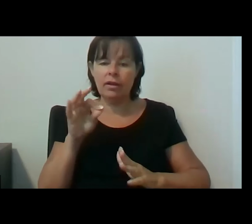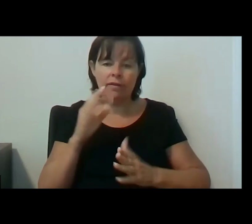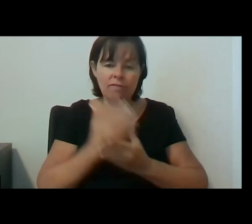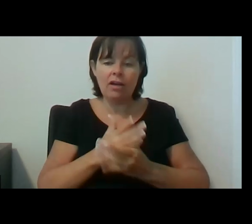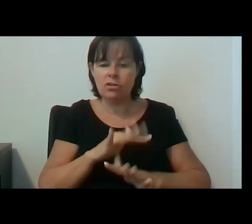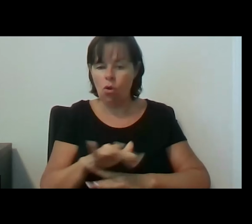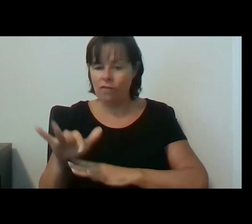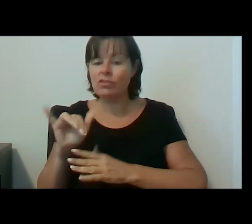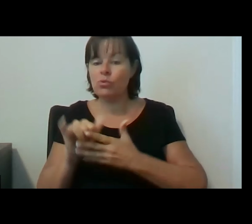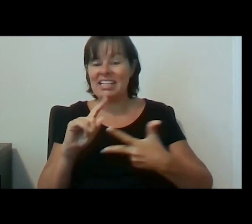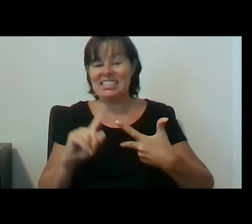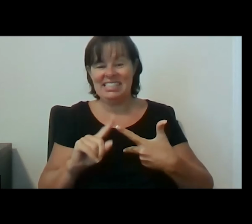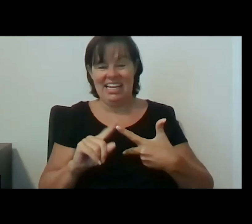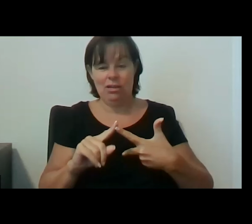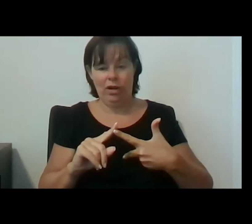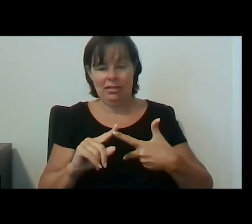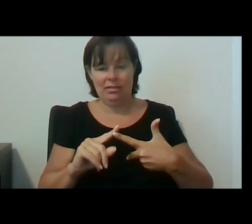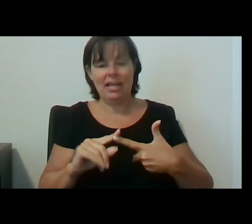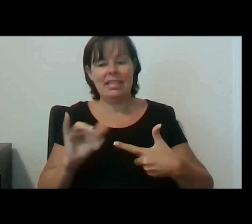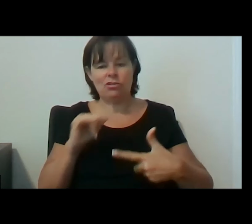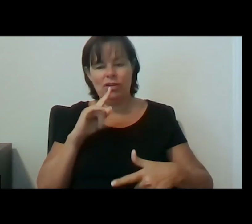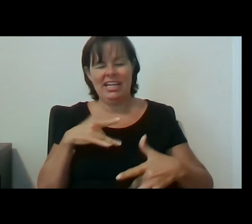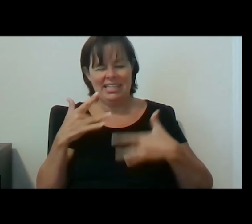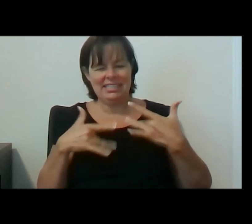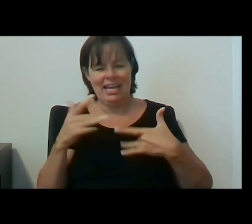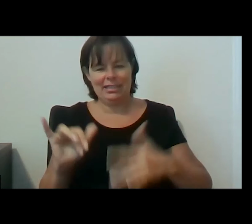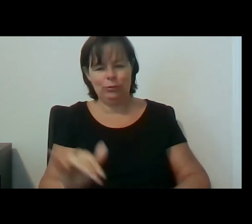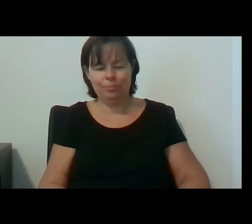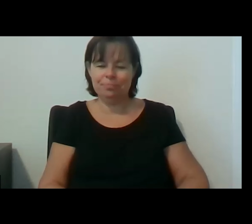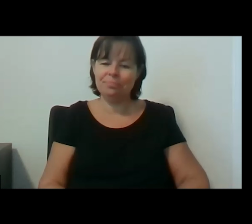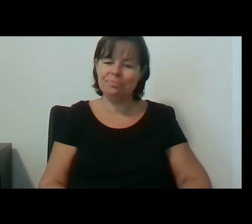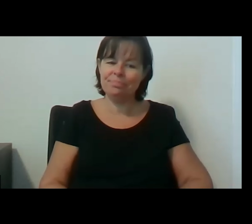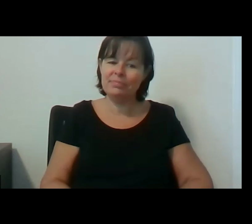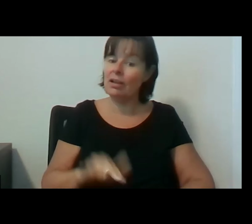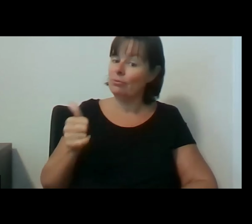one and that one's really exciting as well ooh awesome that's super interesting are there any